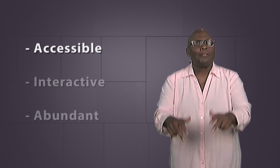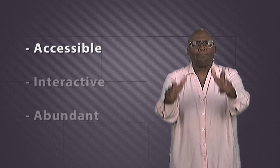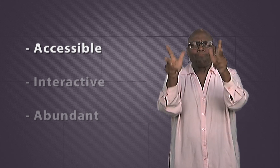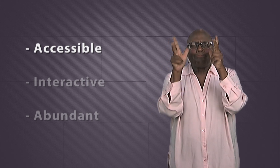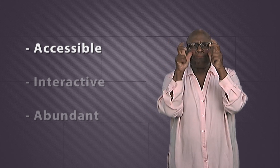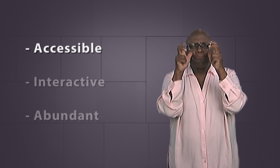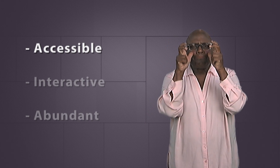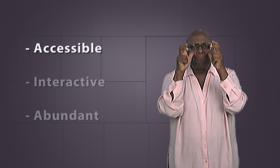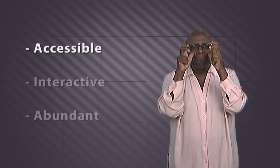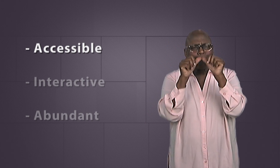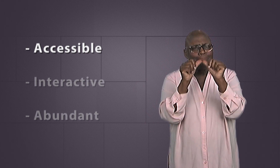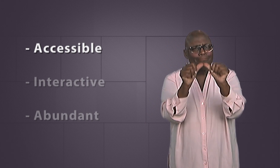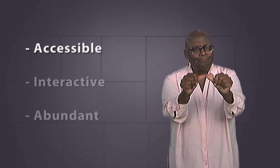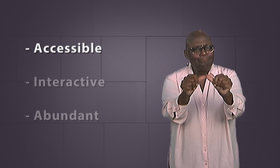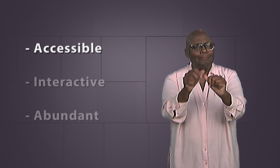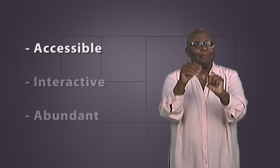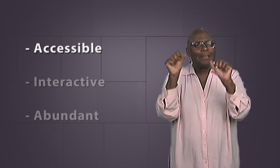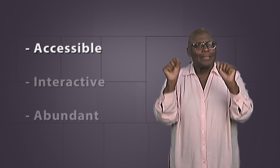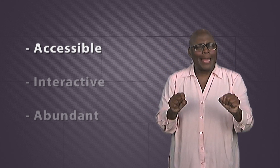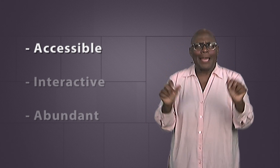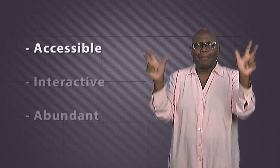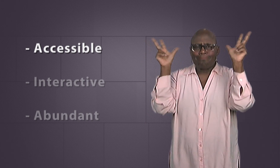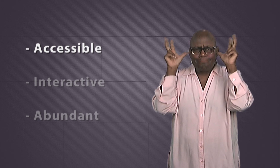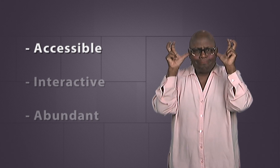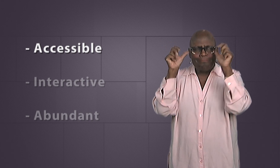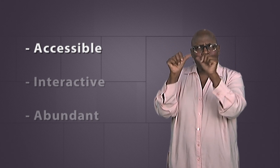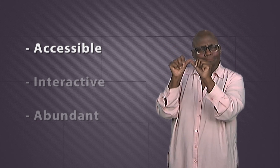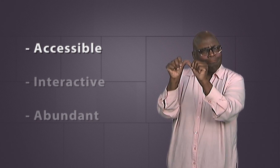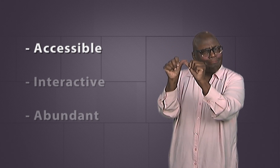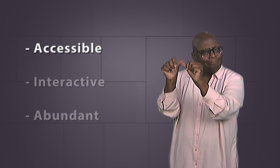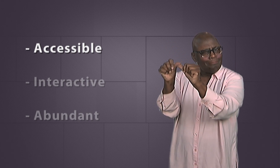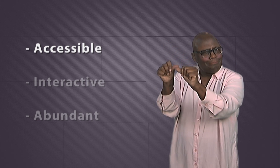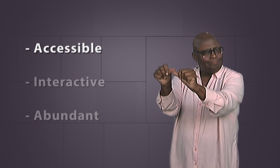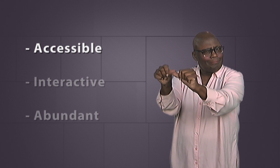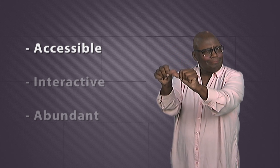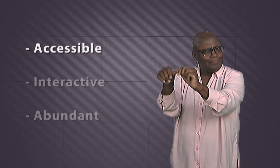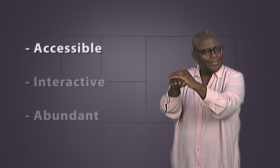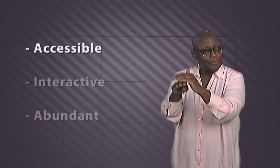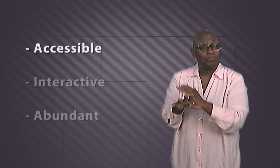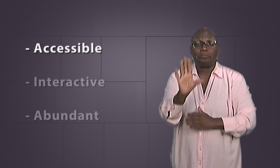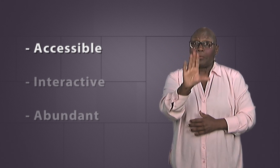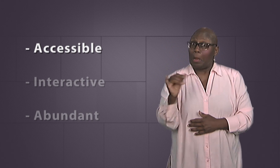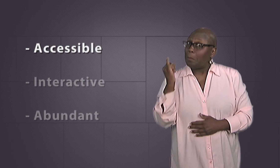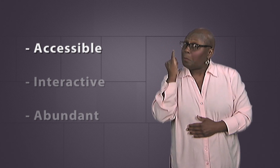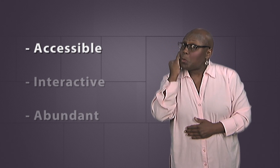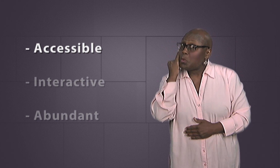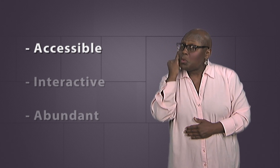to hear or see the language consistently.